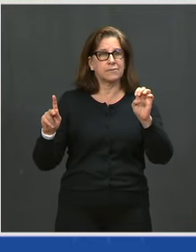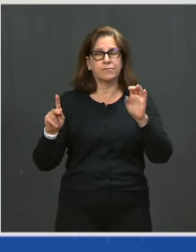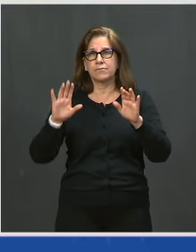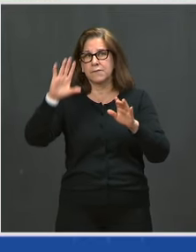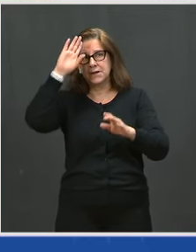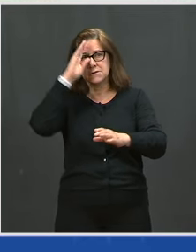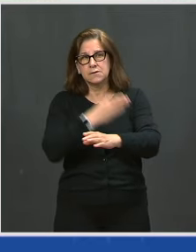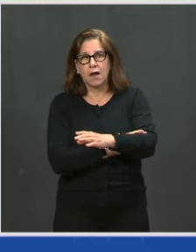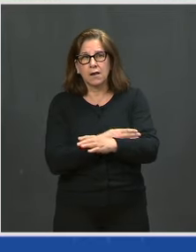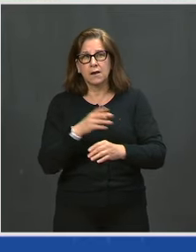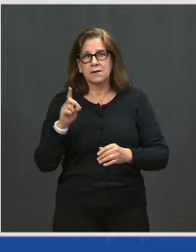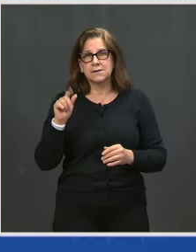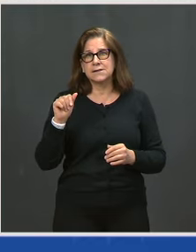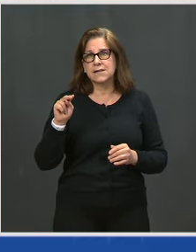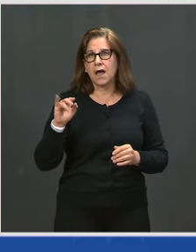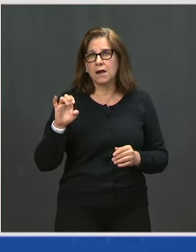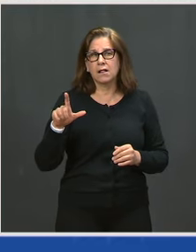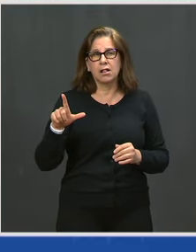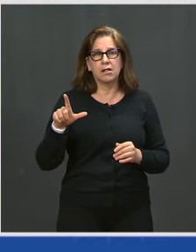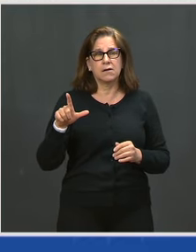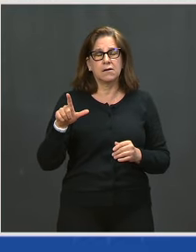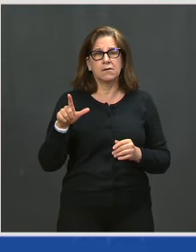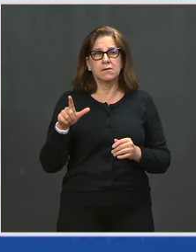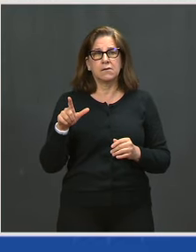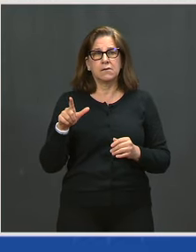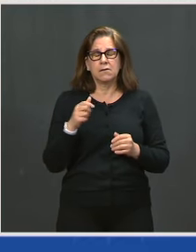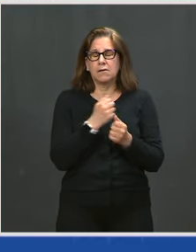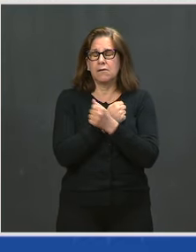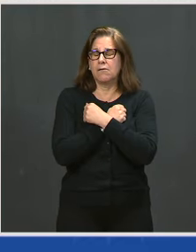Daniel loved sports -- loves outdoors sports, getting muddy.